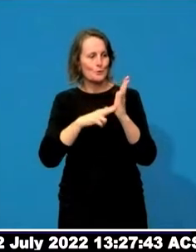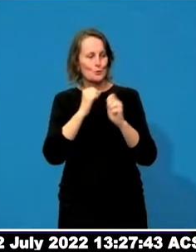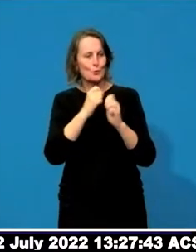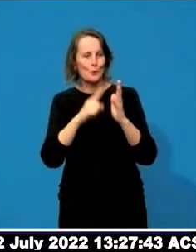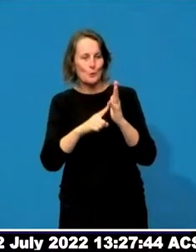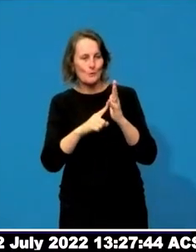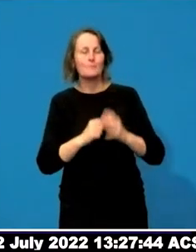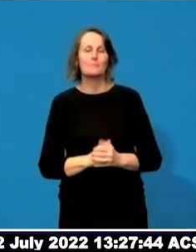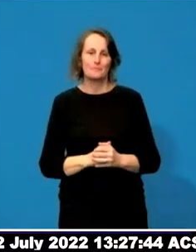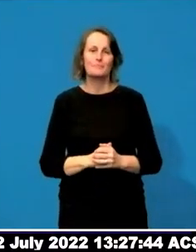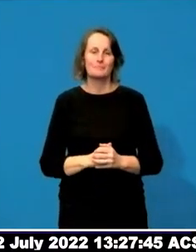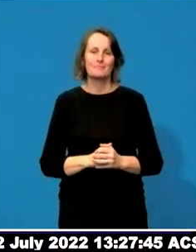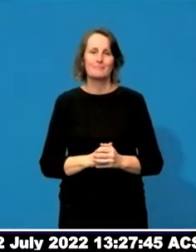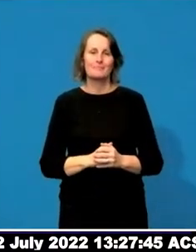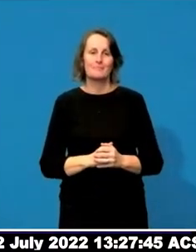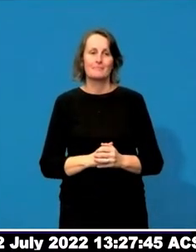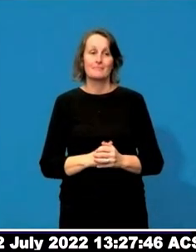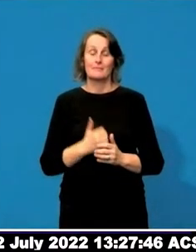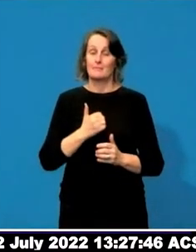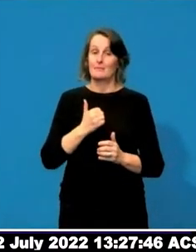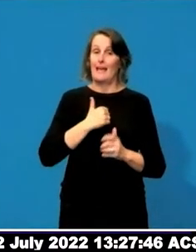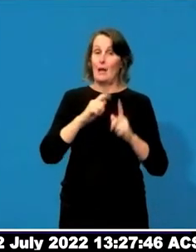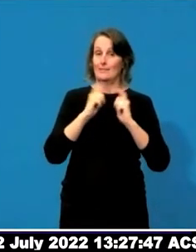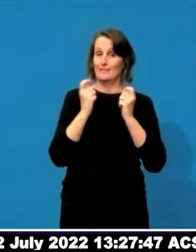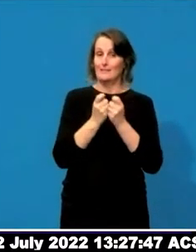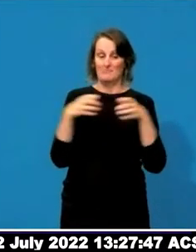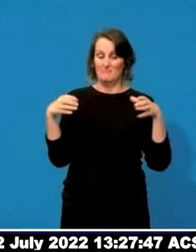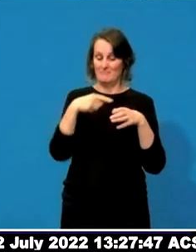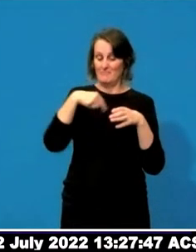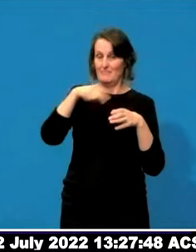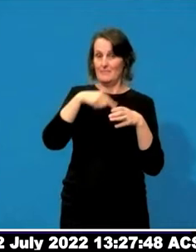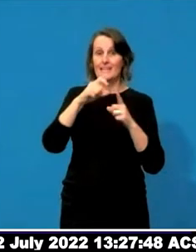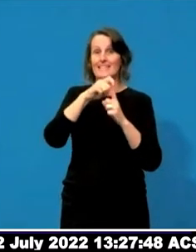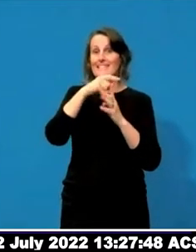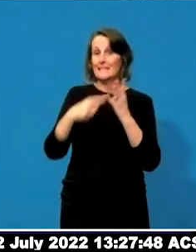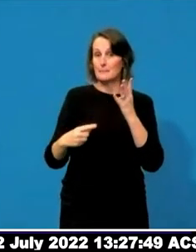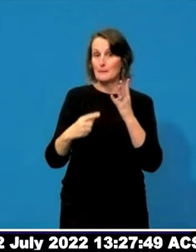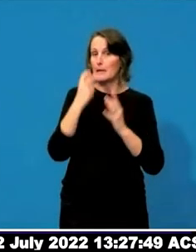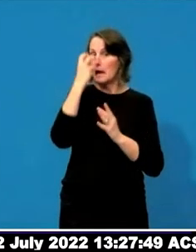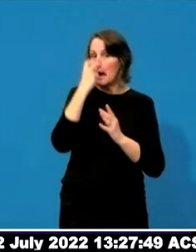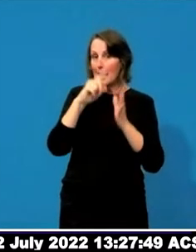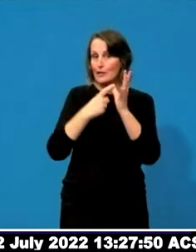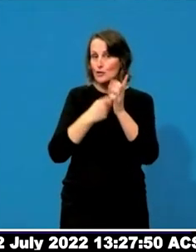MS McRAE: The Tjungu team is the disability and aged care and carers team.